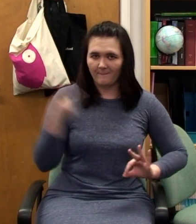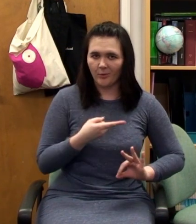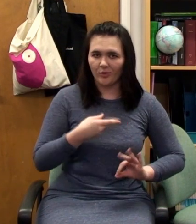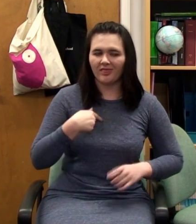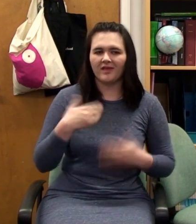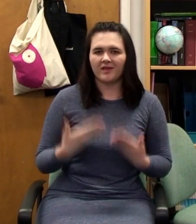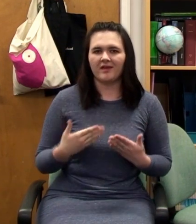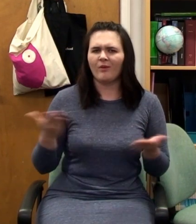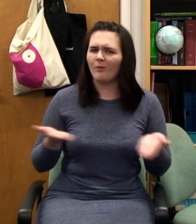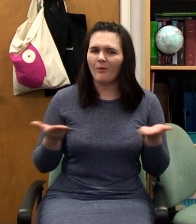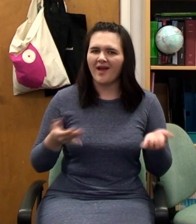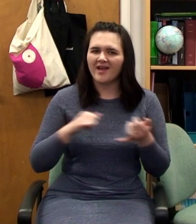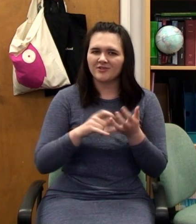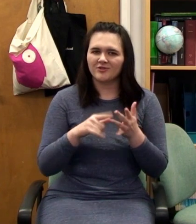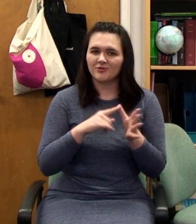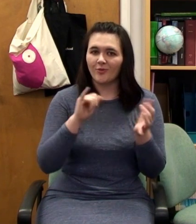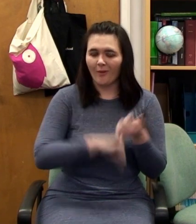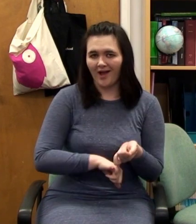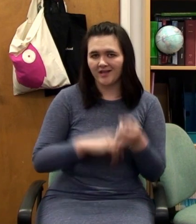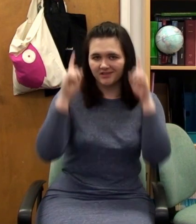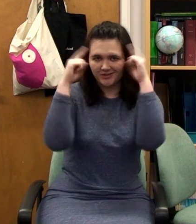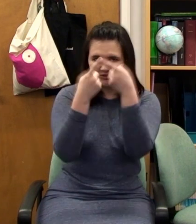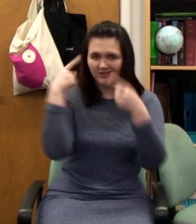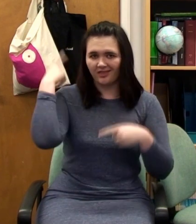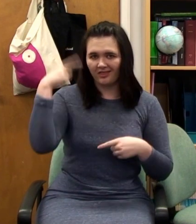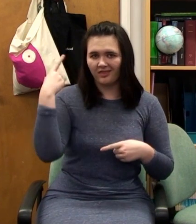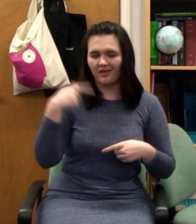I study at SOAS, University of London.